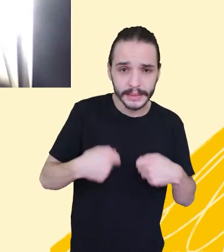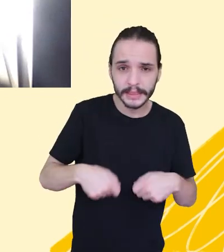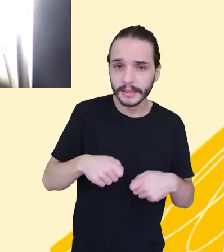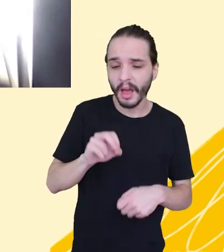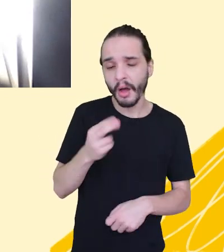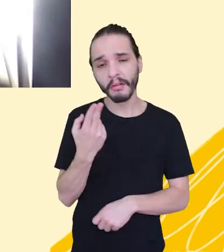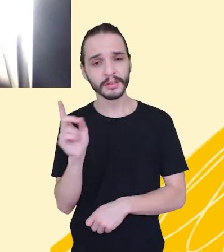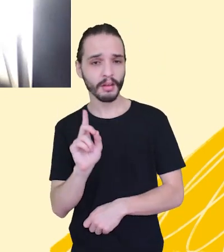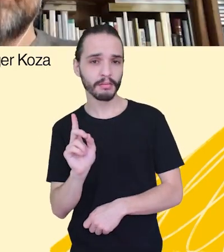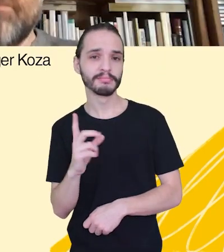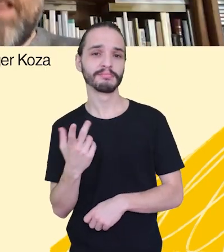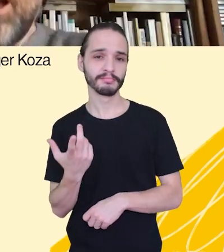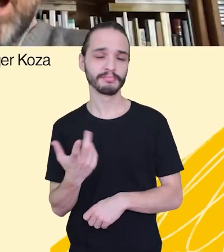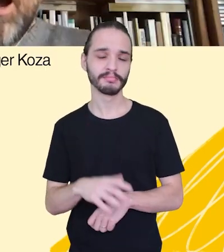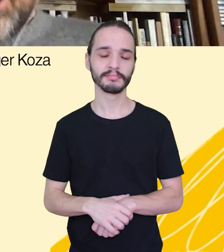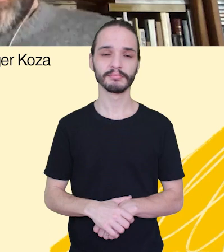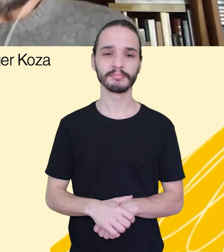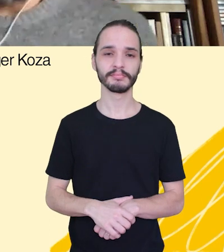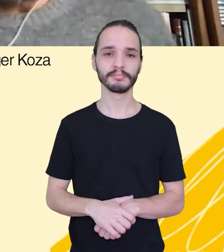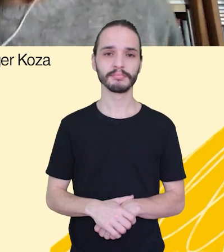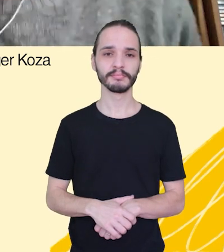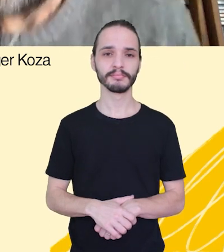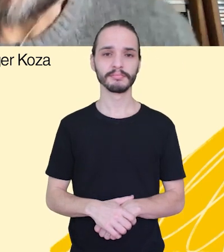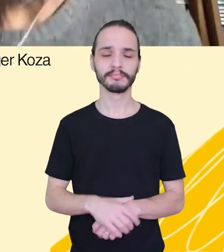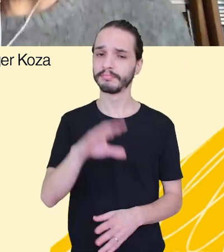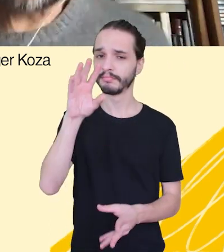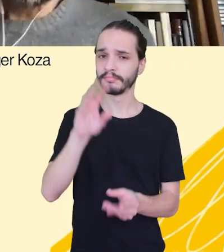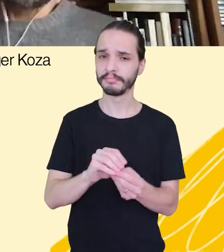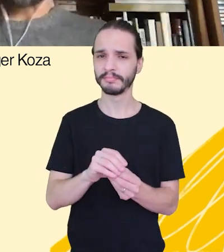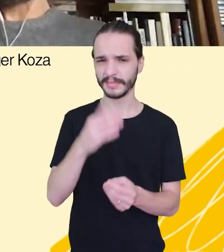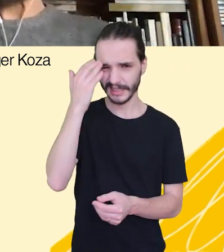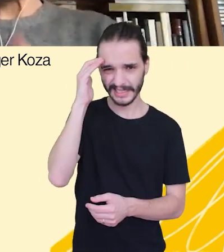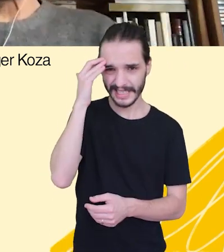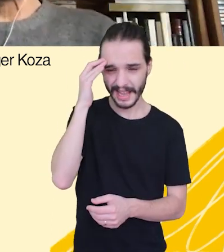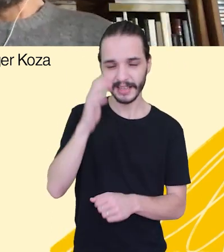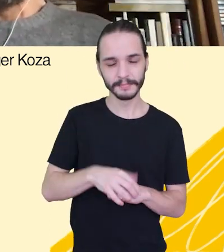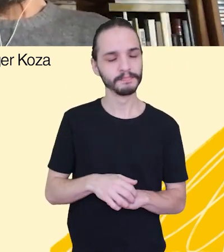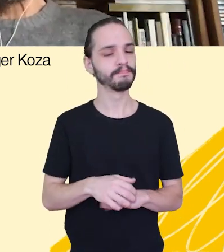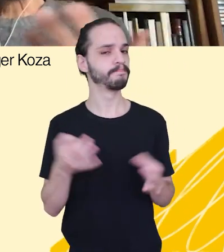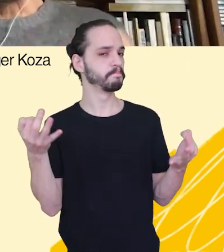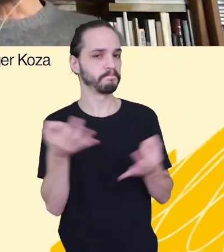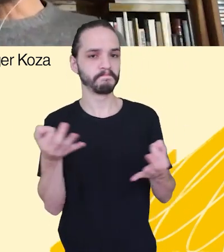Do you understand what I mean? Absolutely. For me it is...